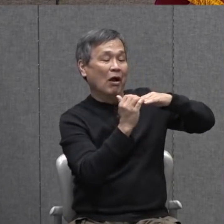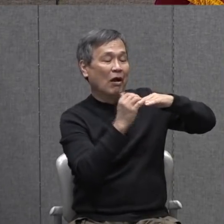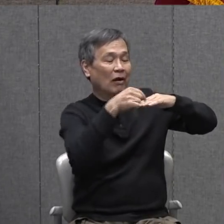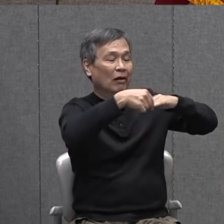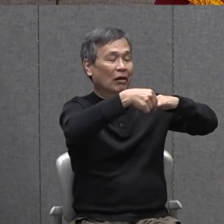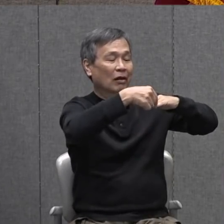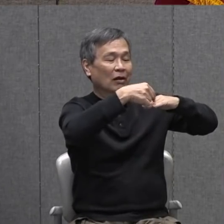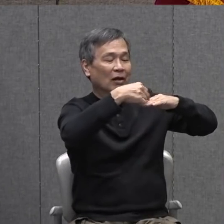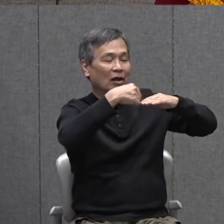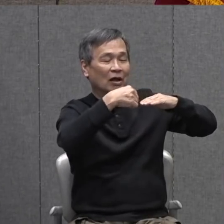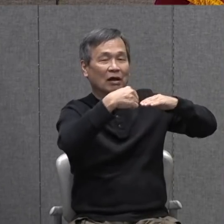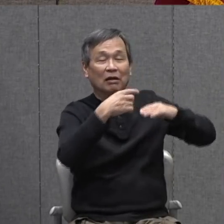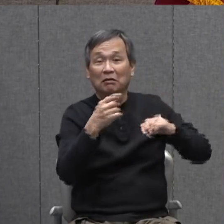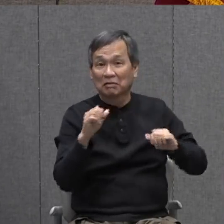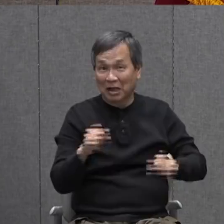And I'm just gonna keep going this way.